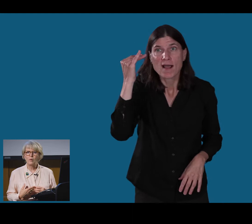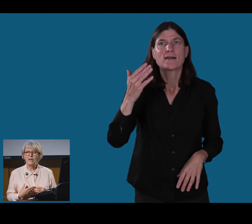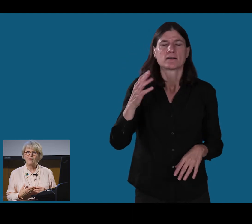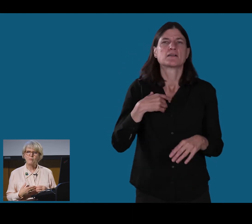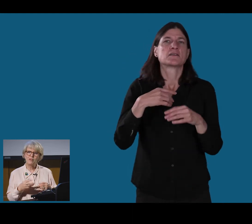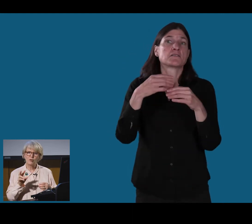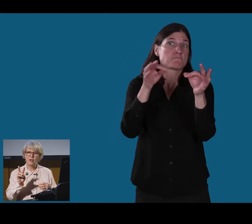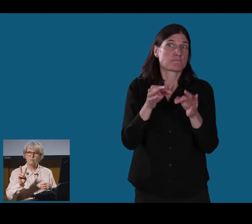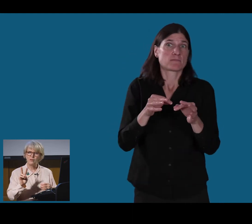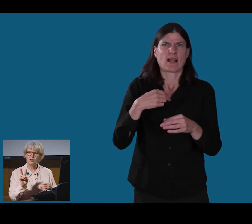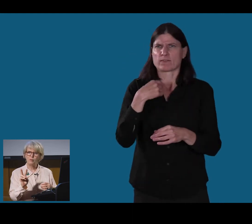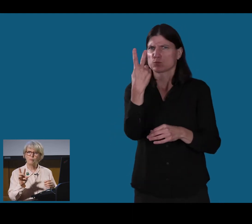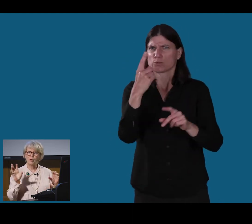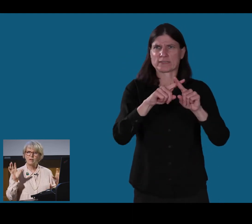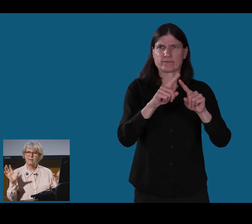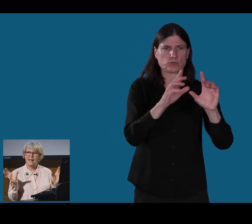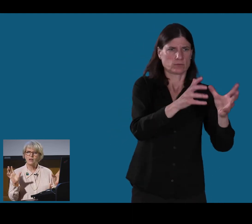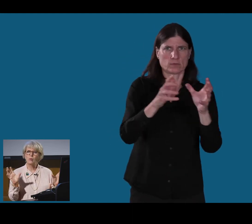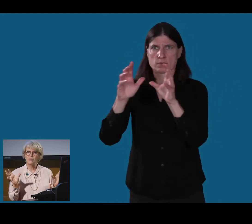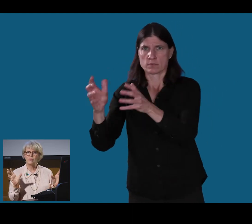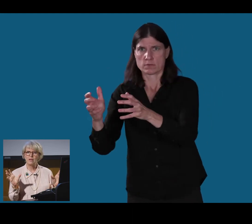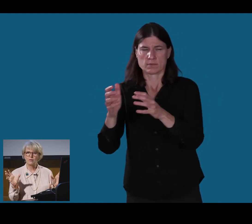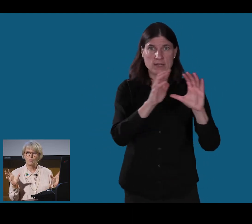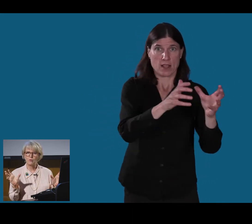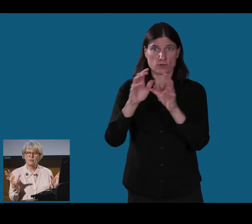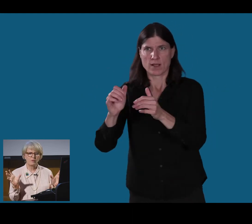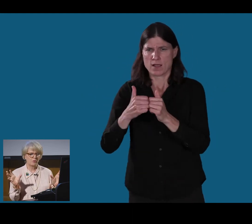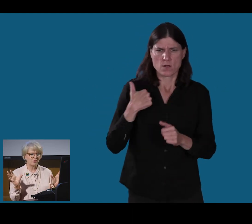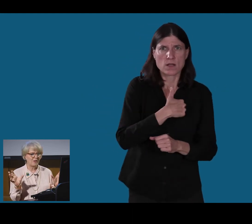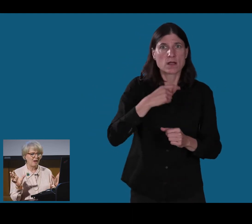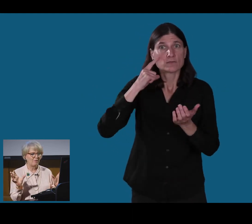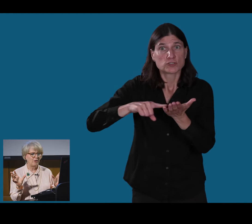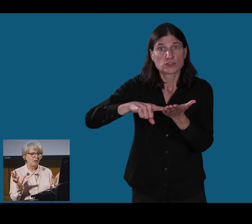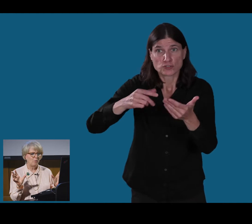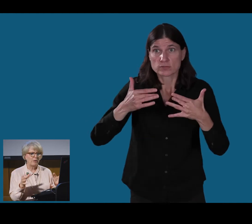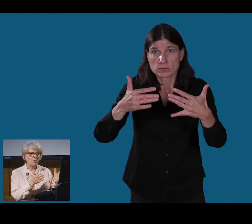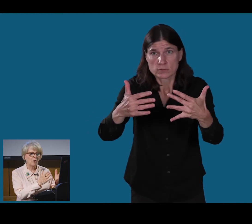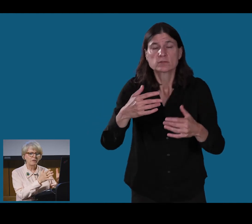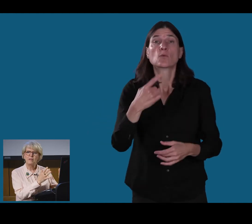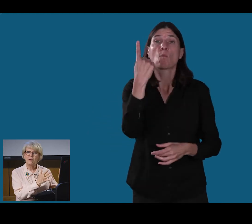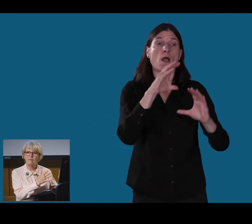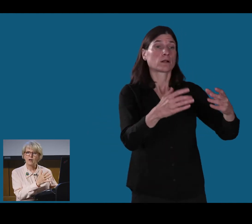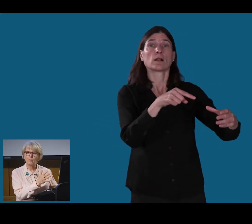Well we have to measure kind of two broad categories of things when we're doing research. We have what we call our dependent variables,